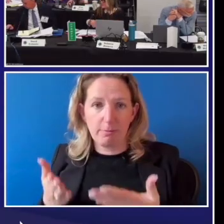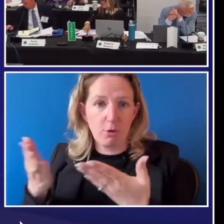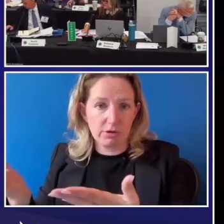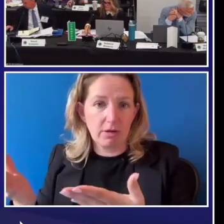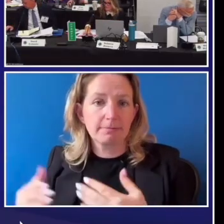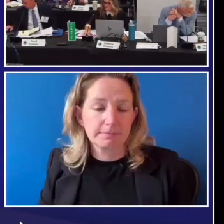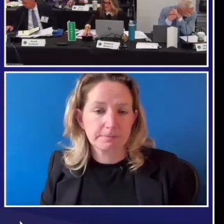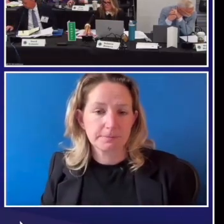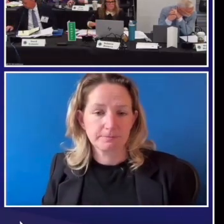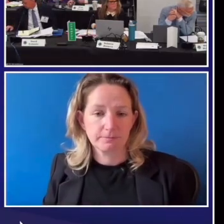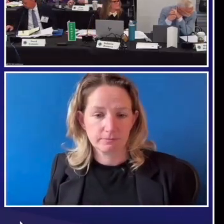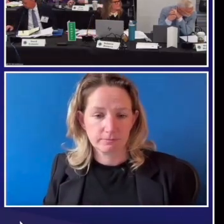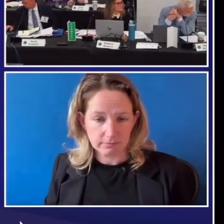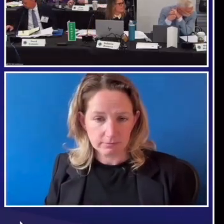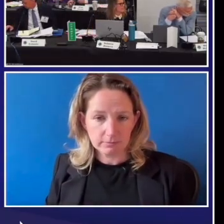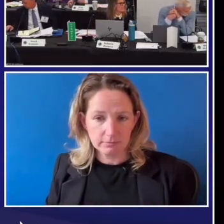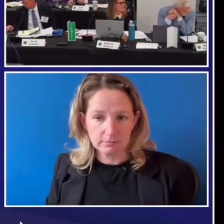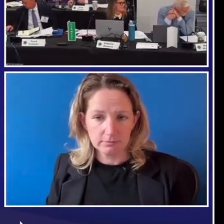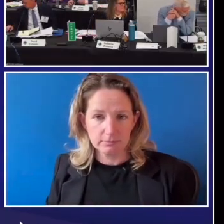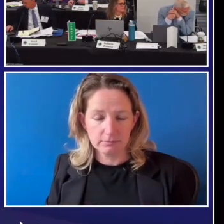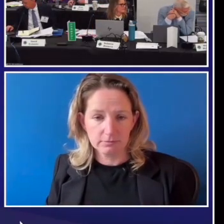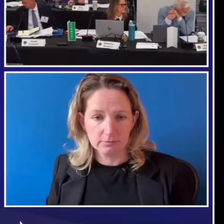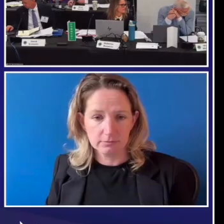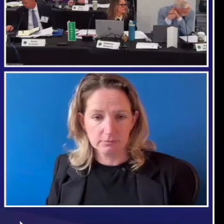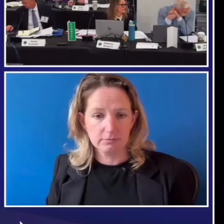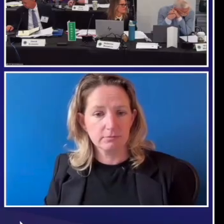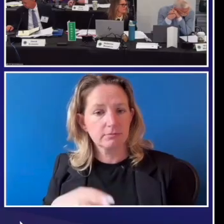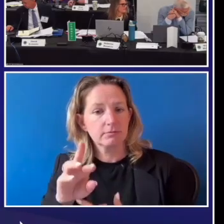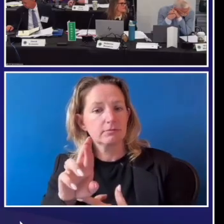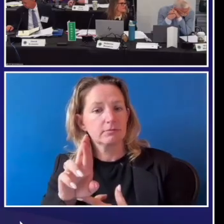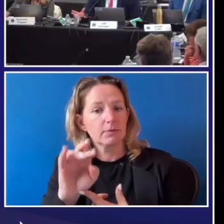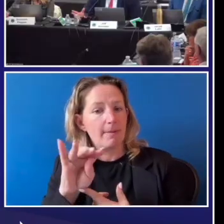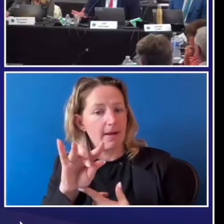Thank you, Rebecca, from the department. Rebecca, you know, I always look at a proposal.